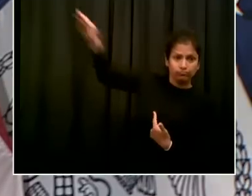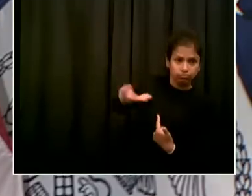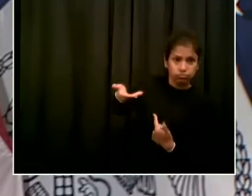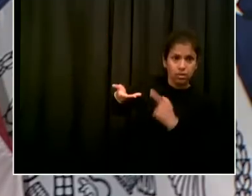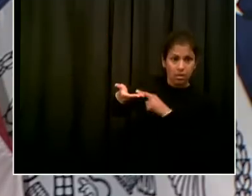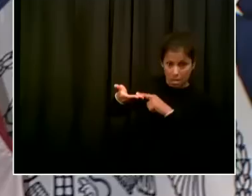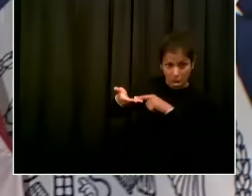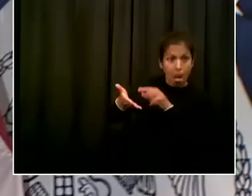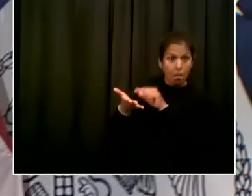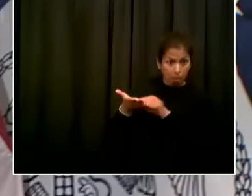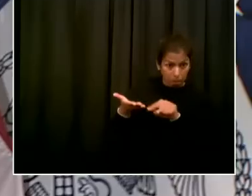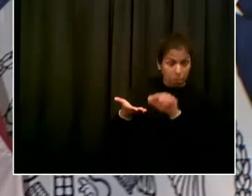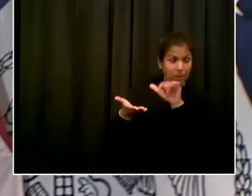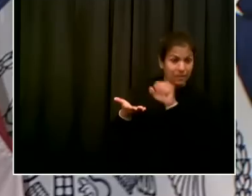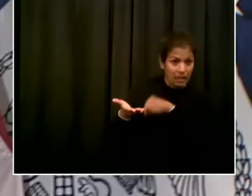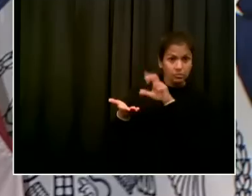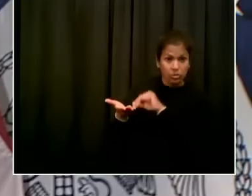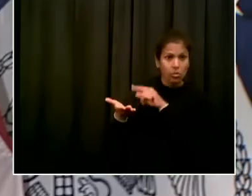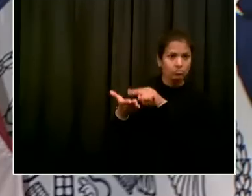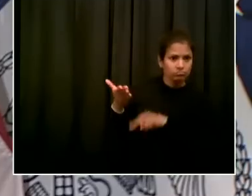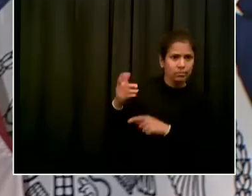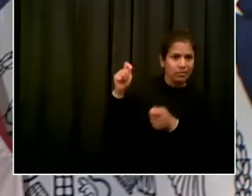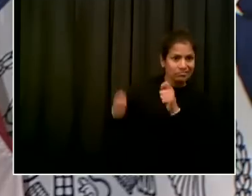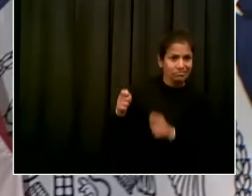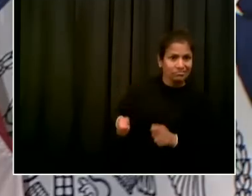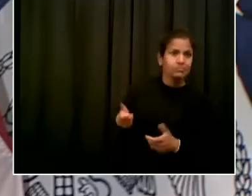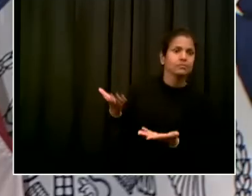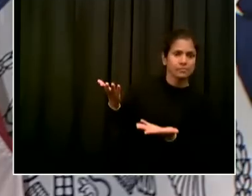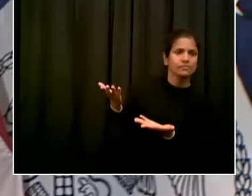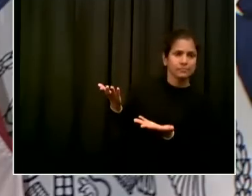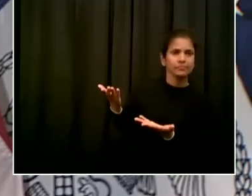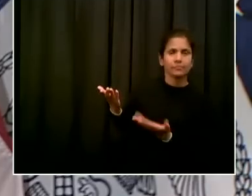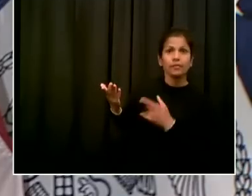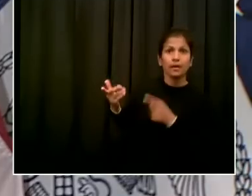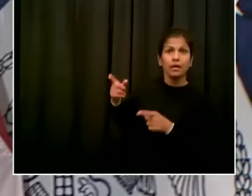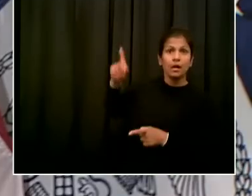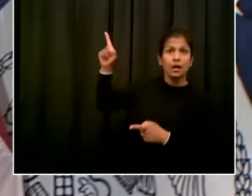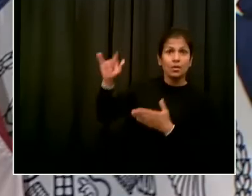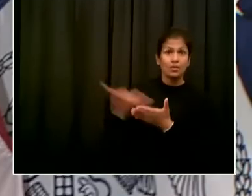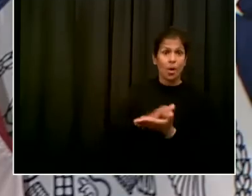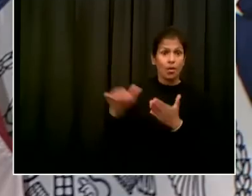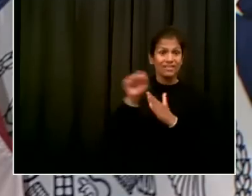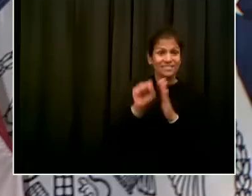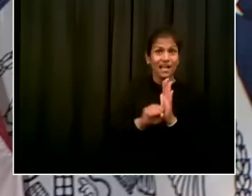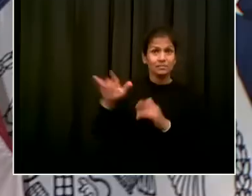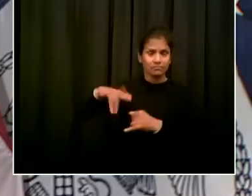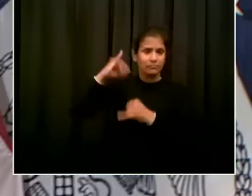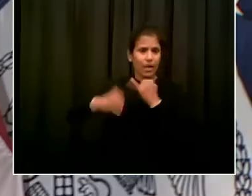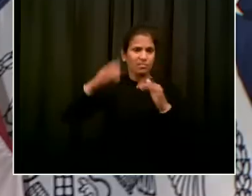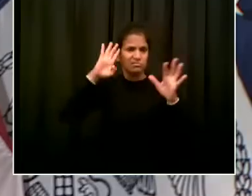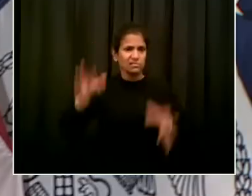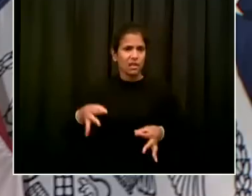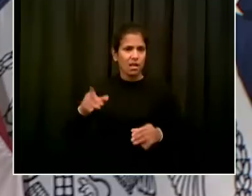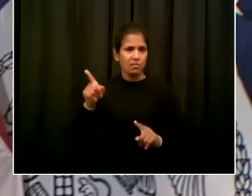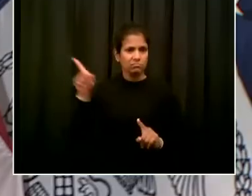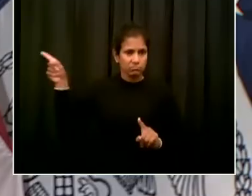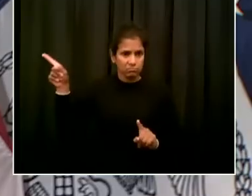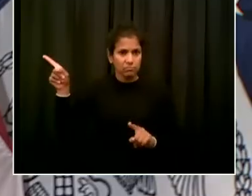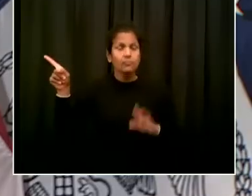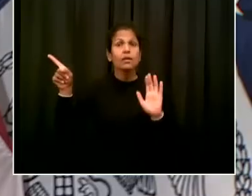CONSTRUCTIVE WAY WHILE TALKING TO COMMMIUNTTY LEADERS IT IS IN EVERYONE'S